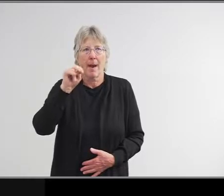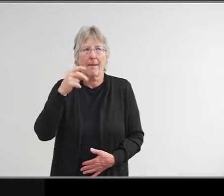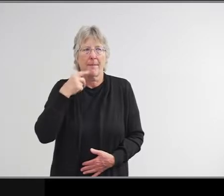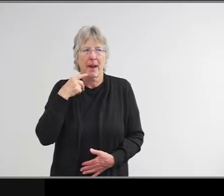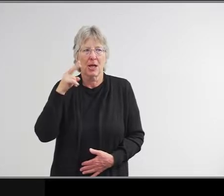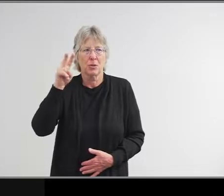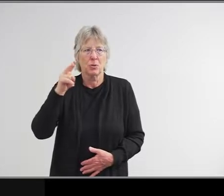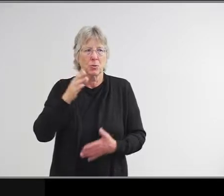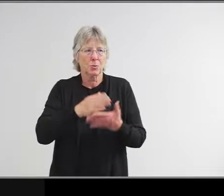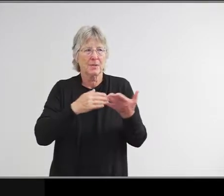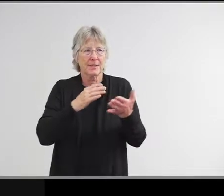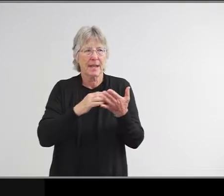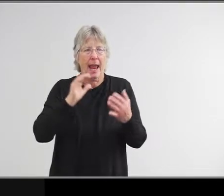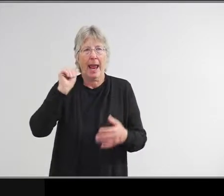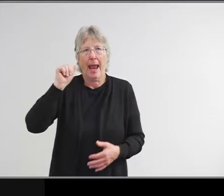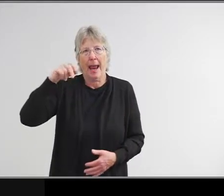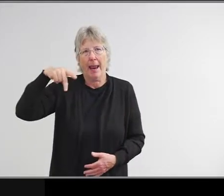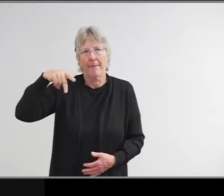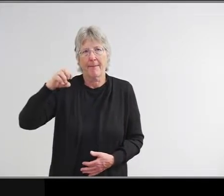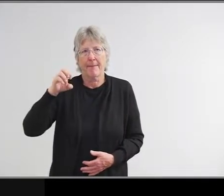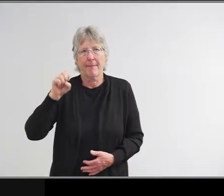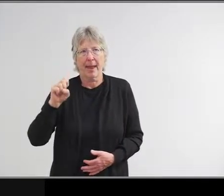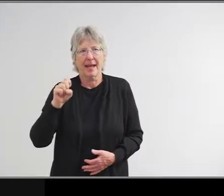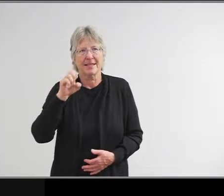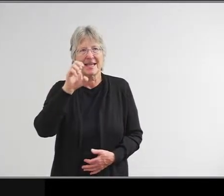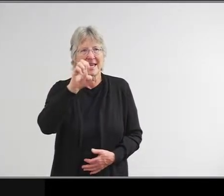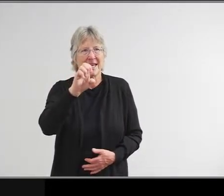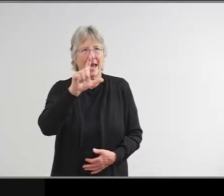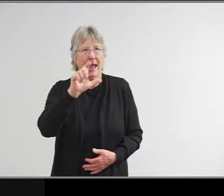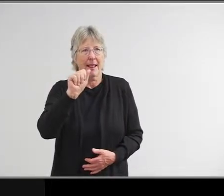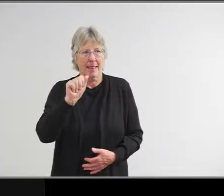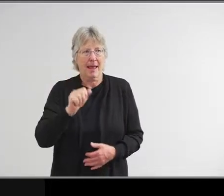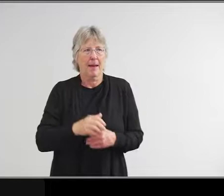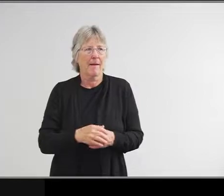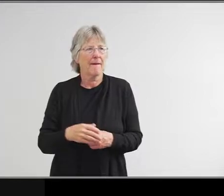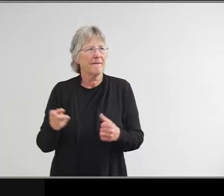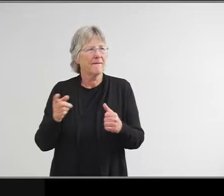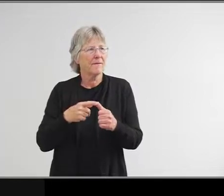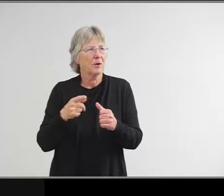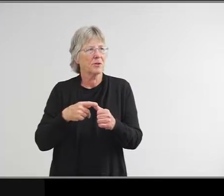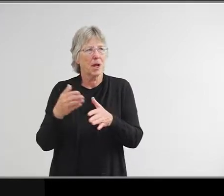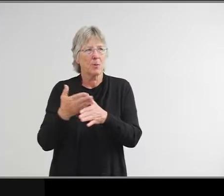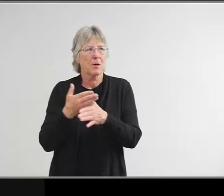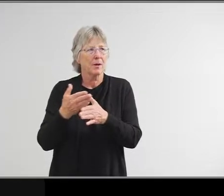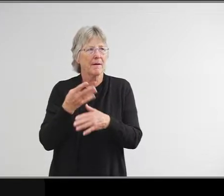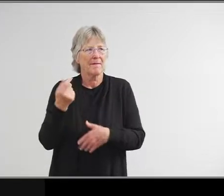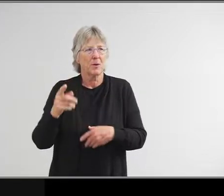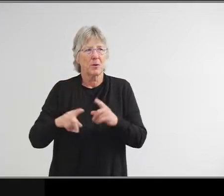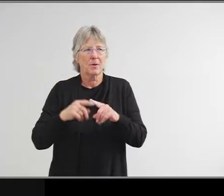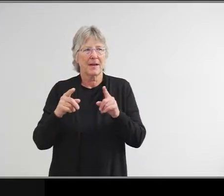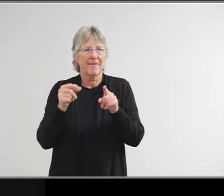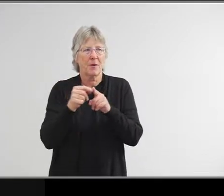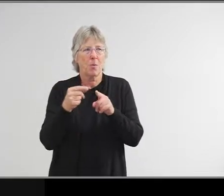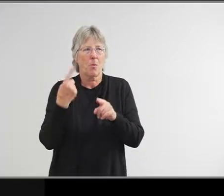for the Apex Program. Before I get started, I would like to first share a few words from one of our instructional partners.